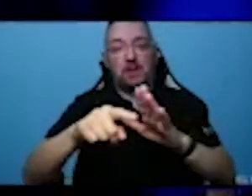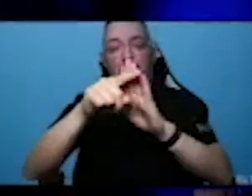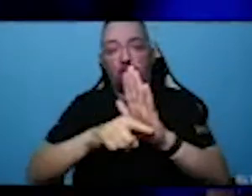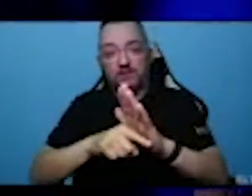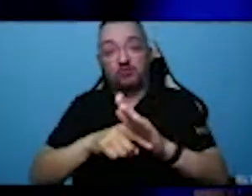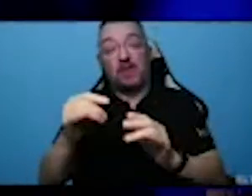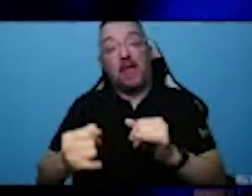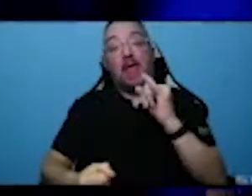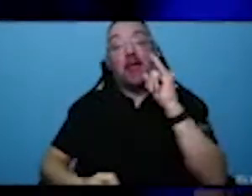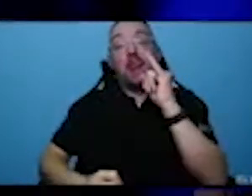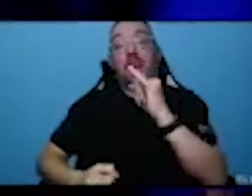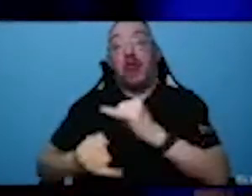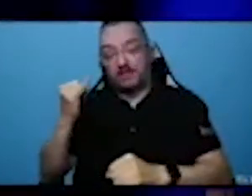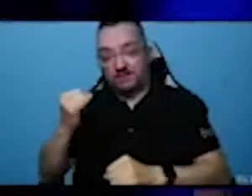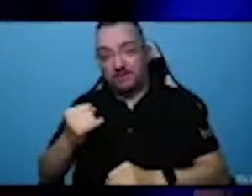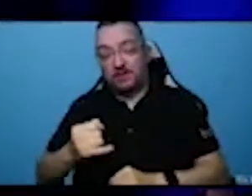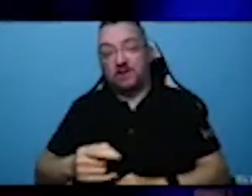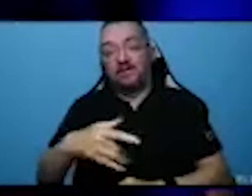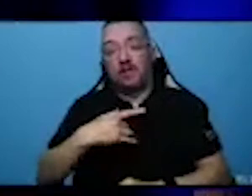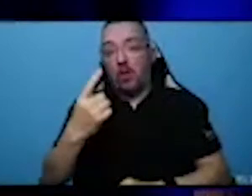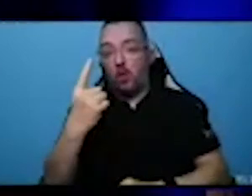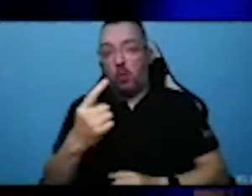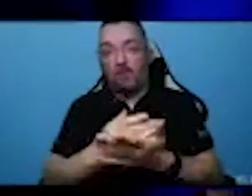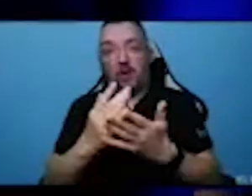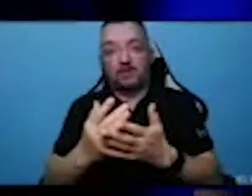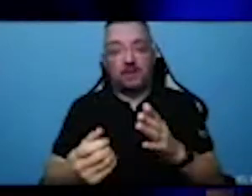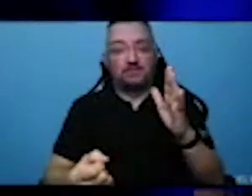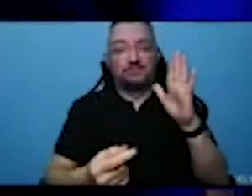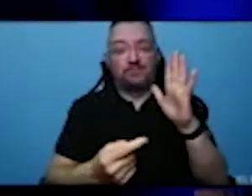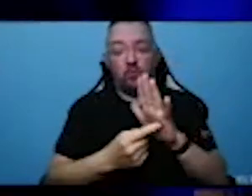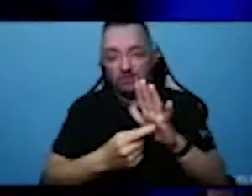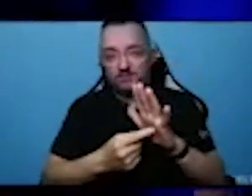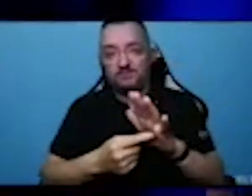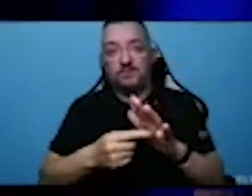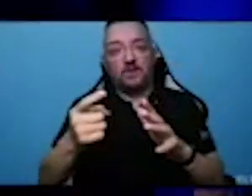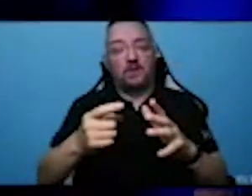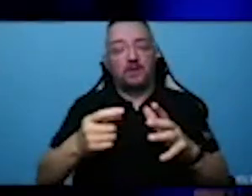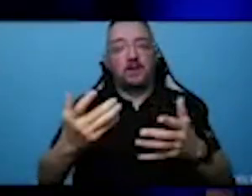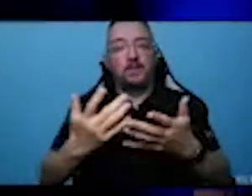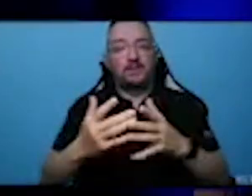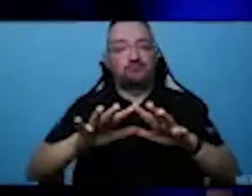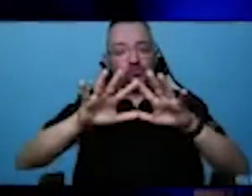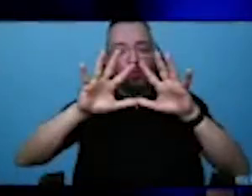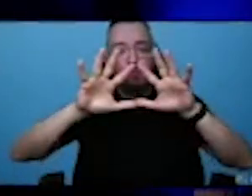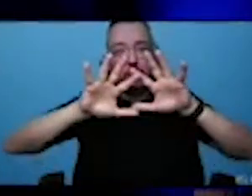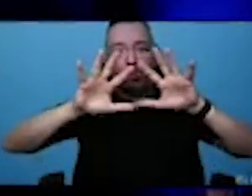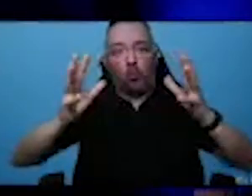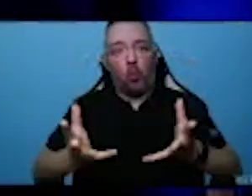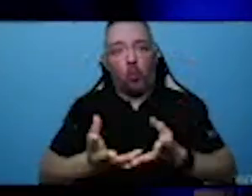critical and I particularly enjoyed was a global round table that I had the opportunity to chair, which had a number